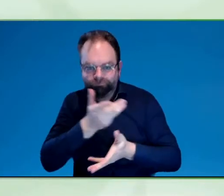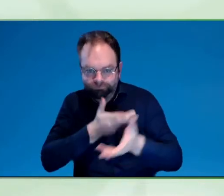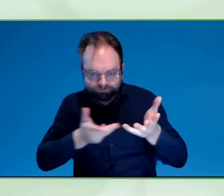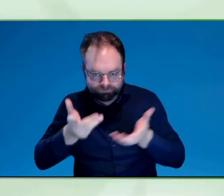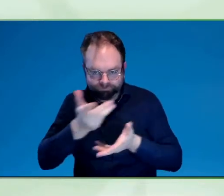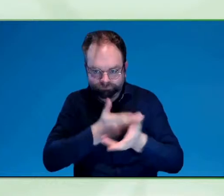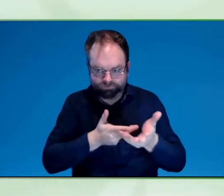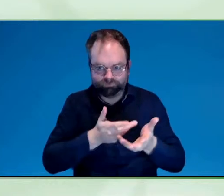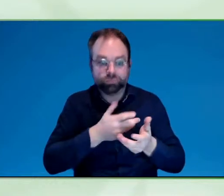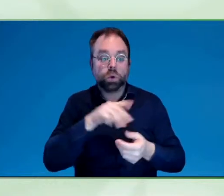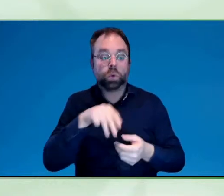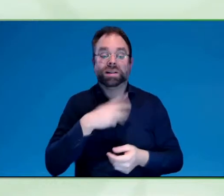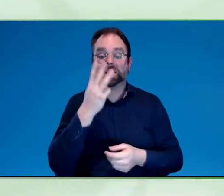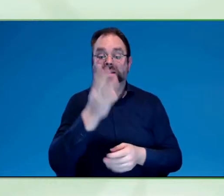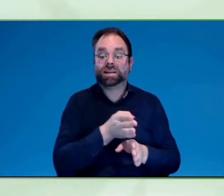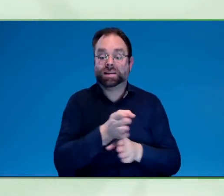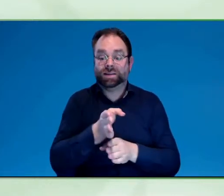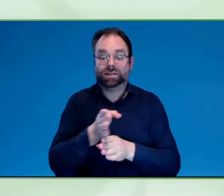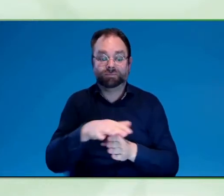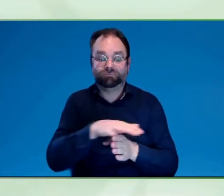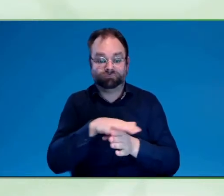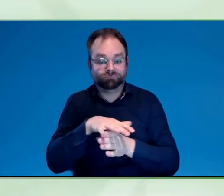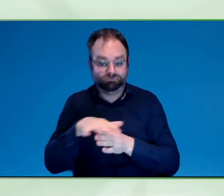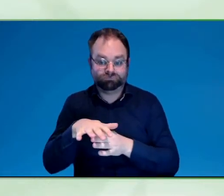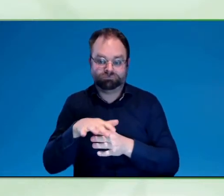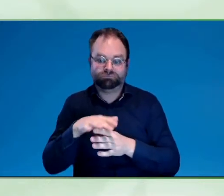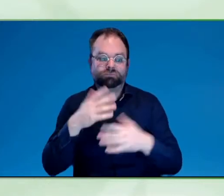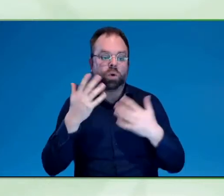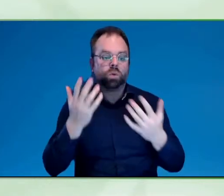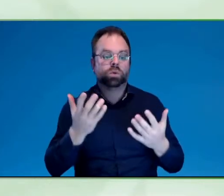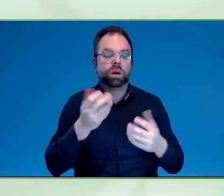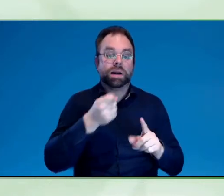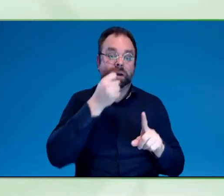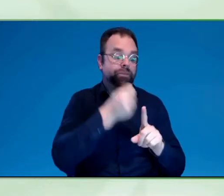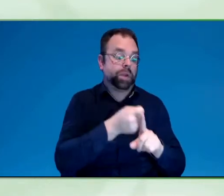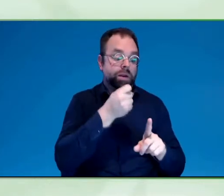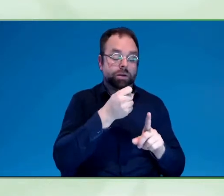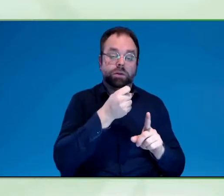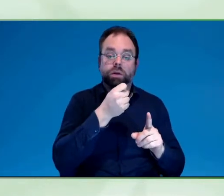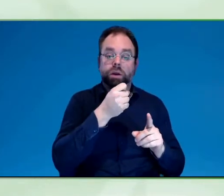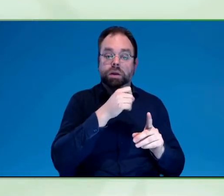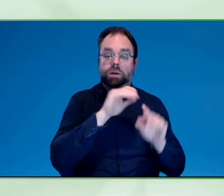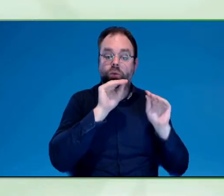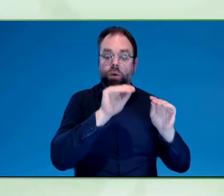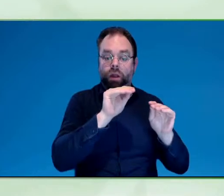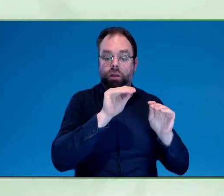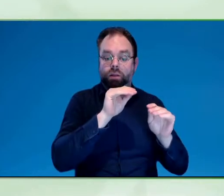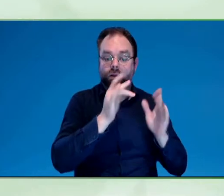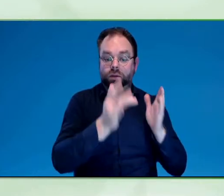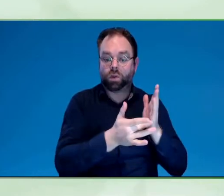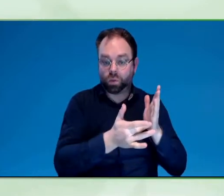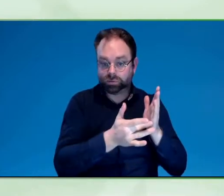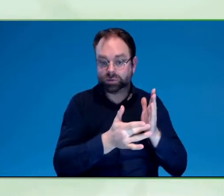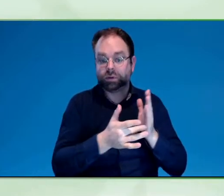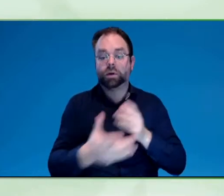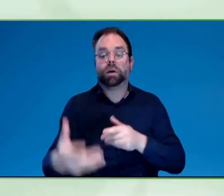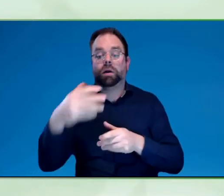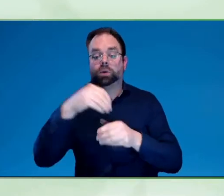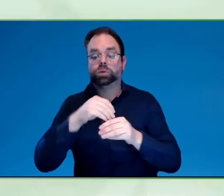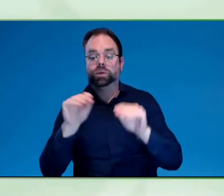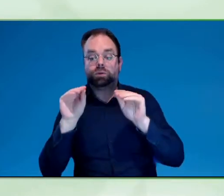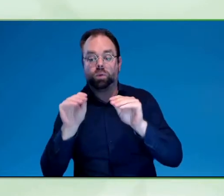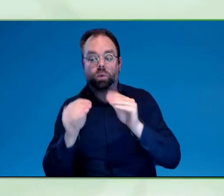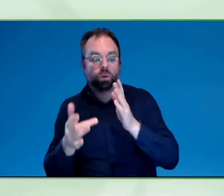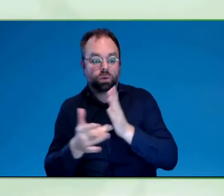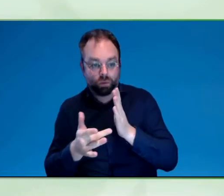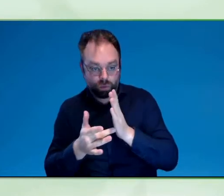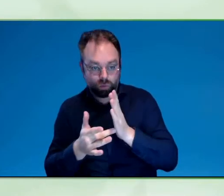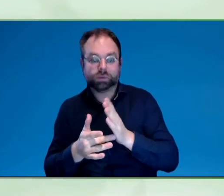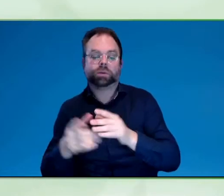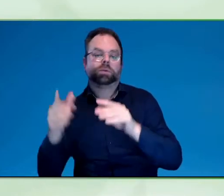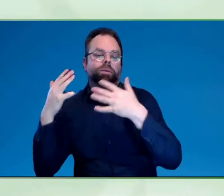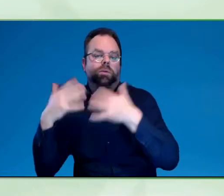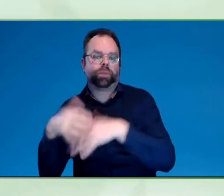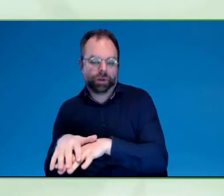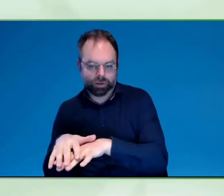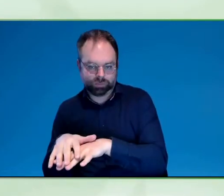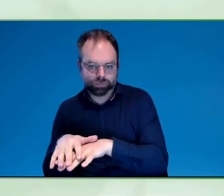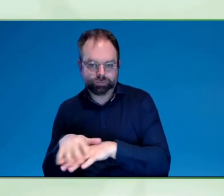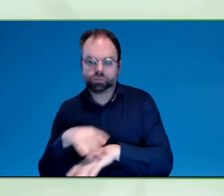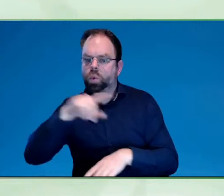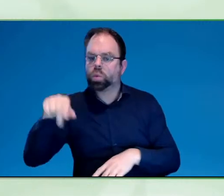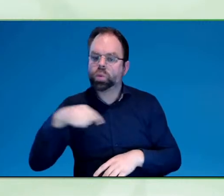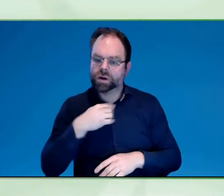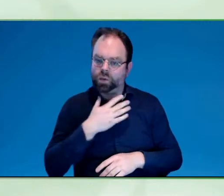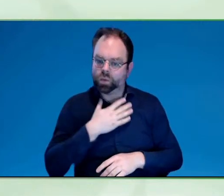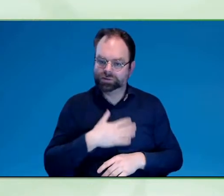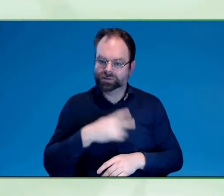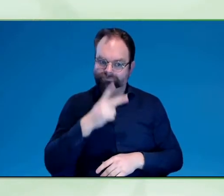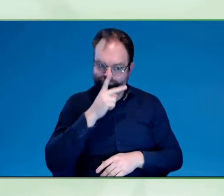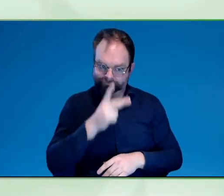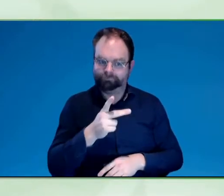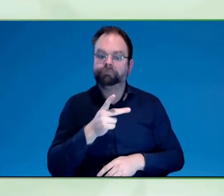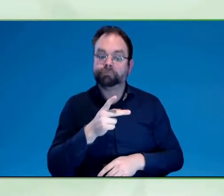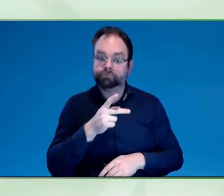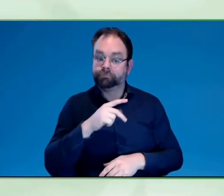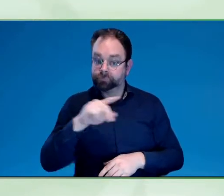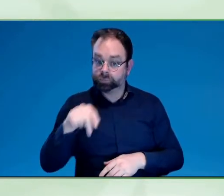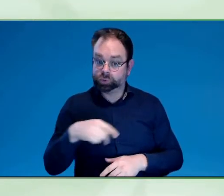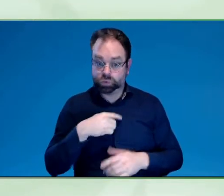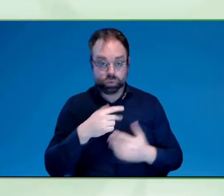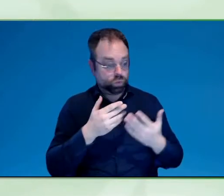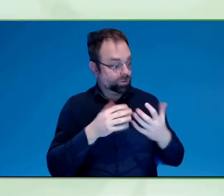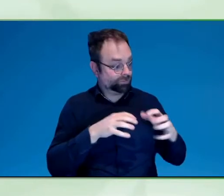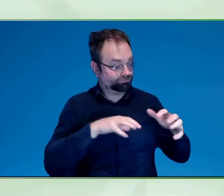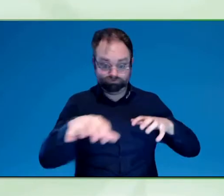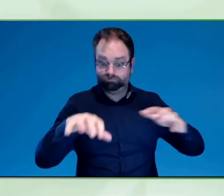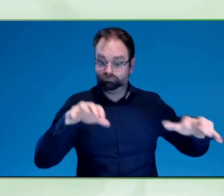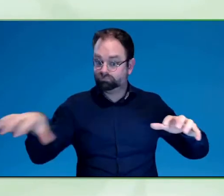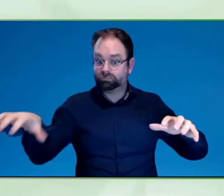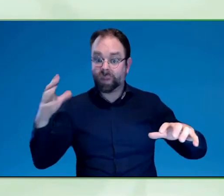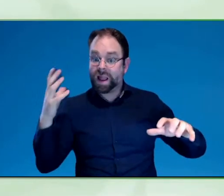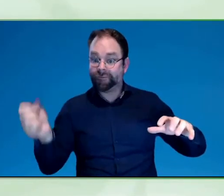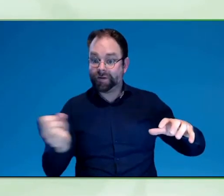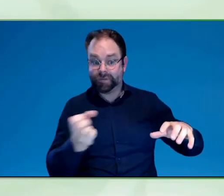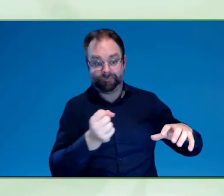if people don't how to use them they are not going to get used.